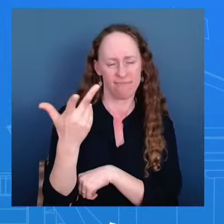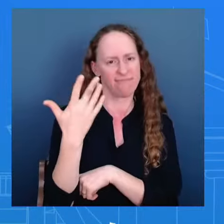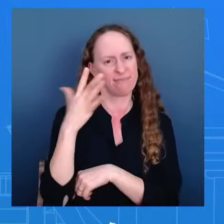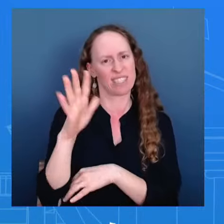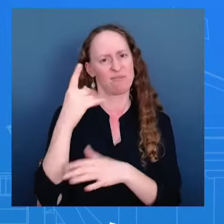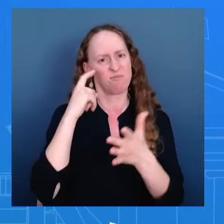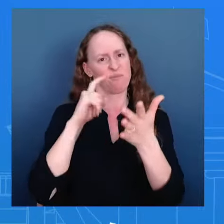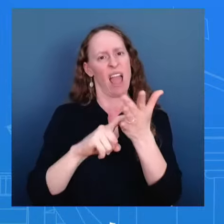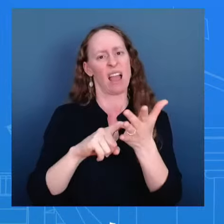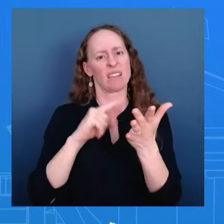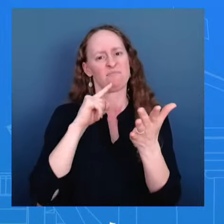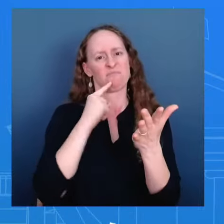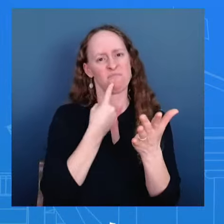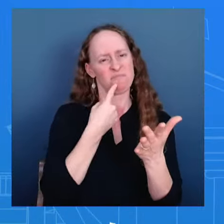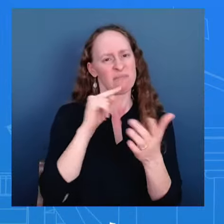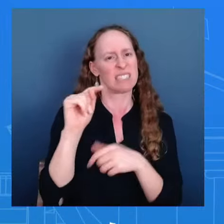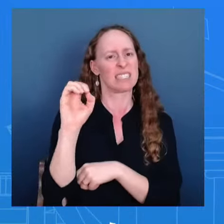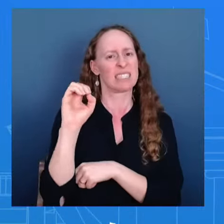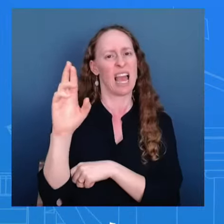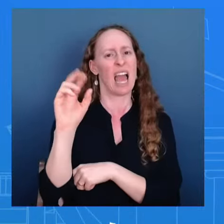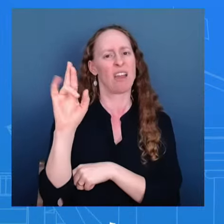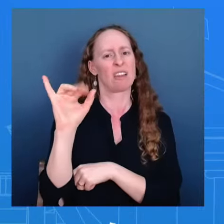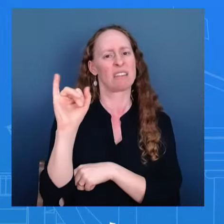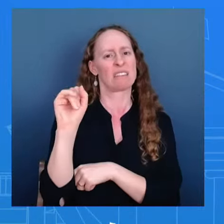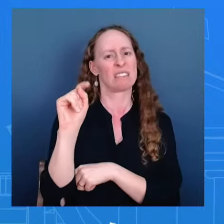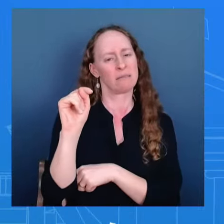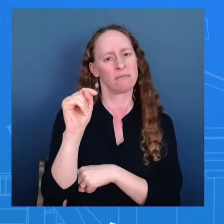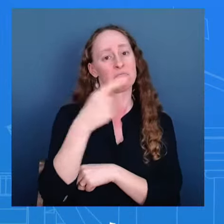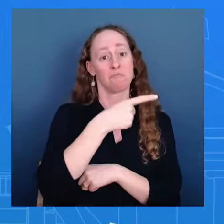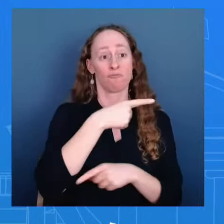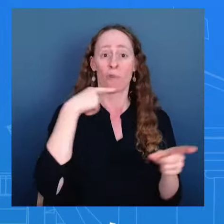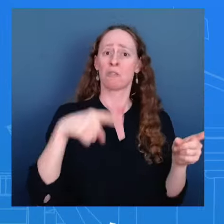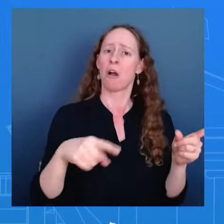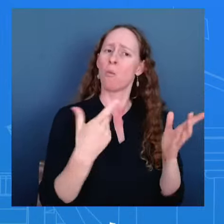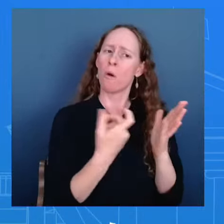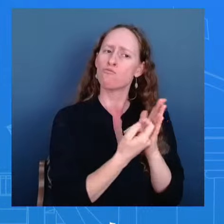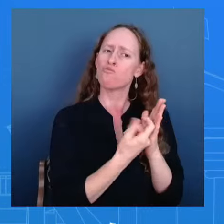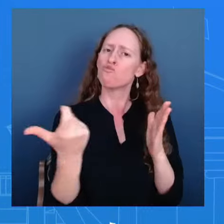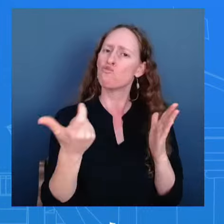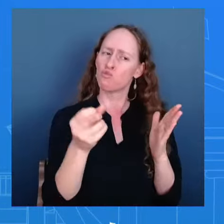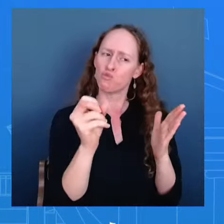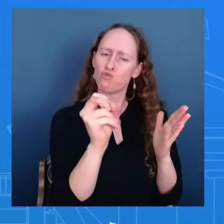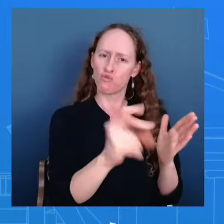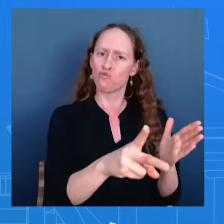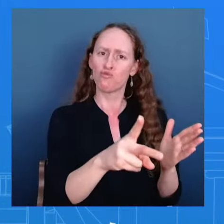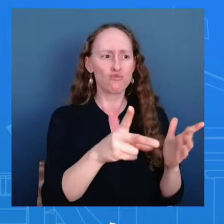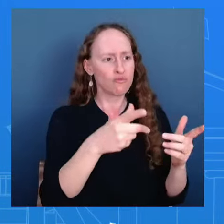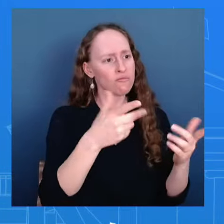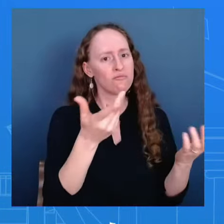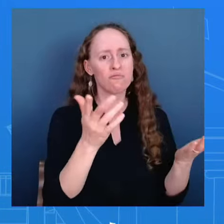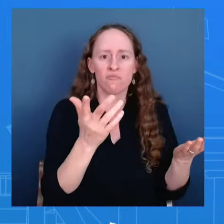and what message could it send to American rivals, such as Iran or China? Mr. Kirby (36:16): I think it sends a horrible message.